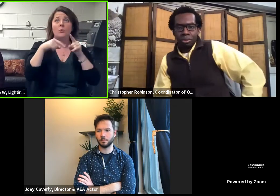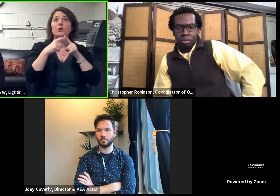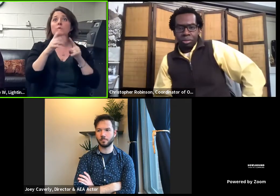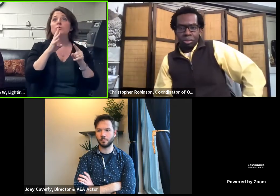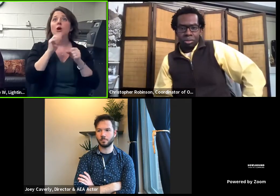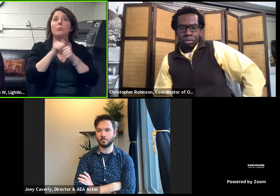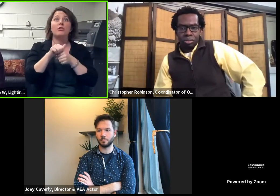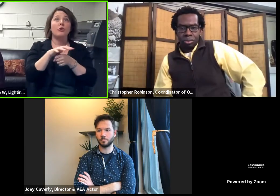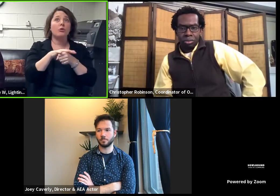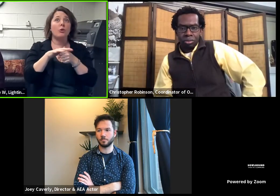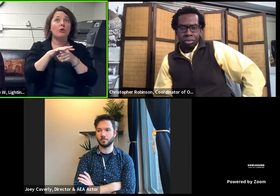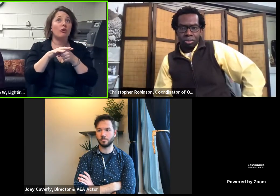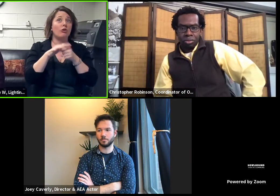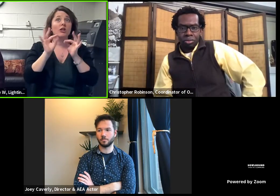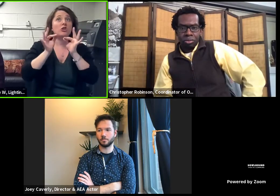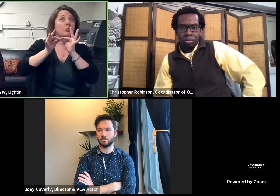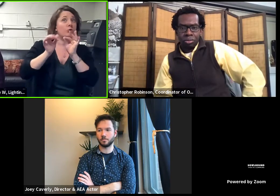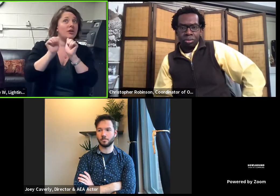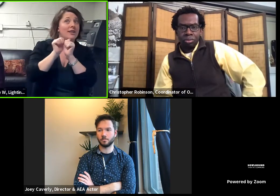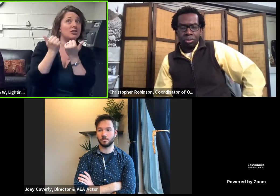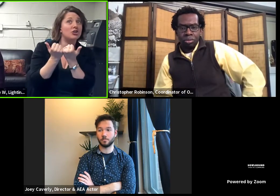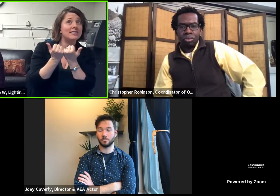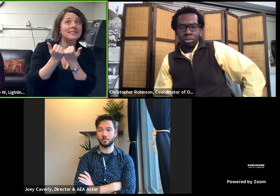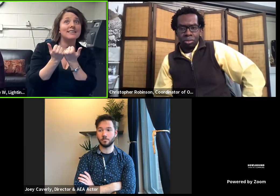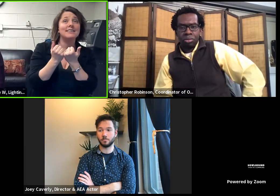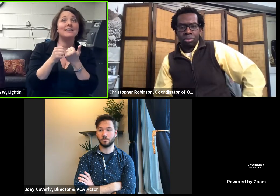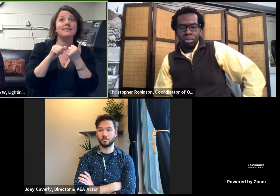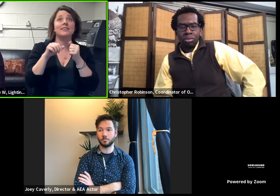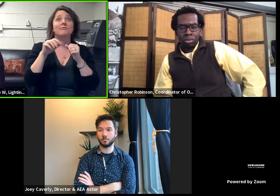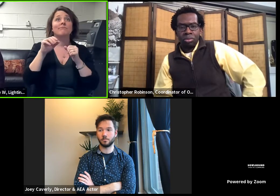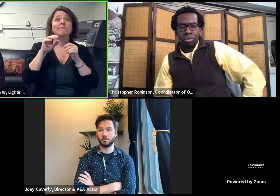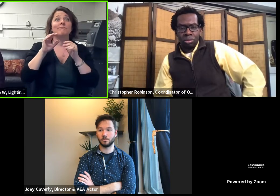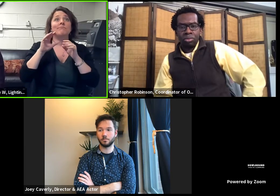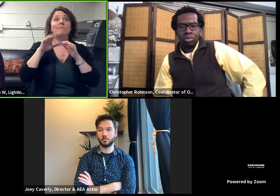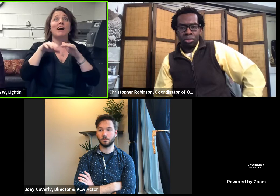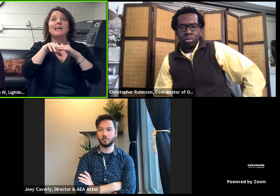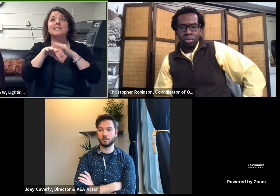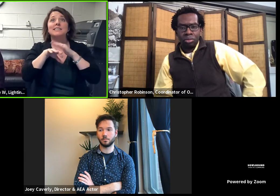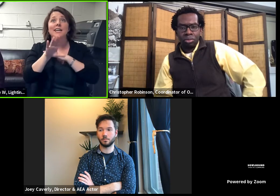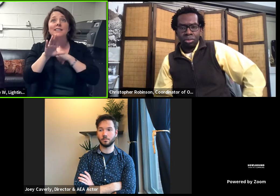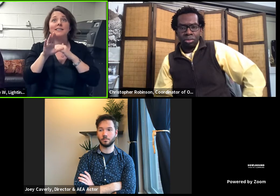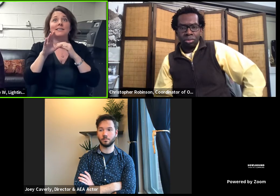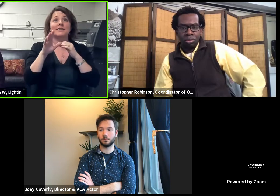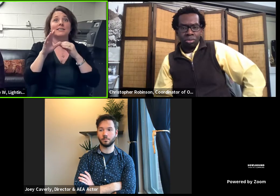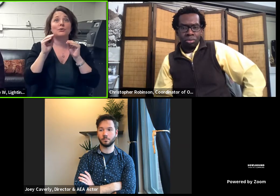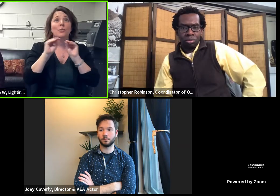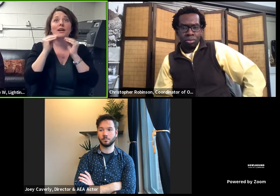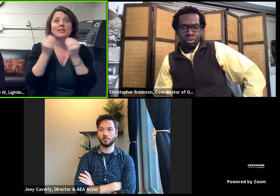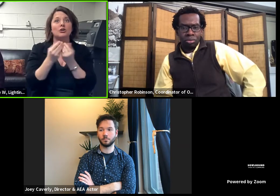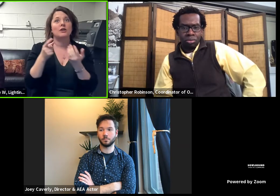So it's good to be mindful that when you're talking about local interpreting agencies and access,